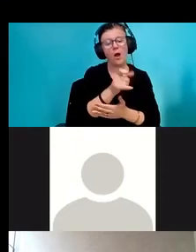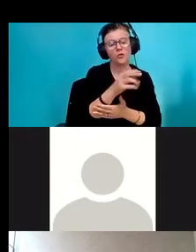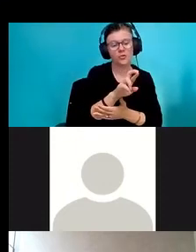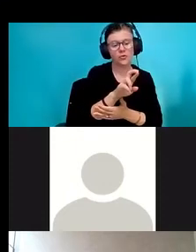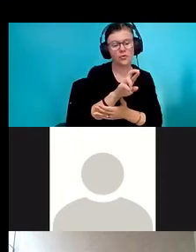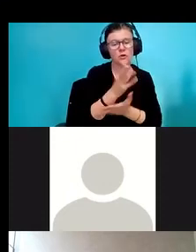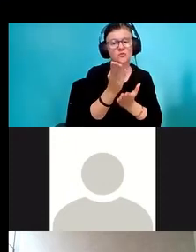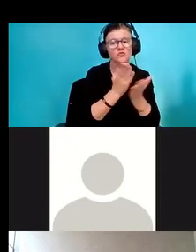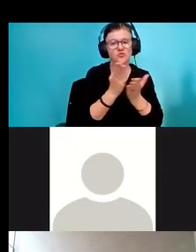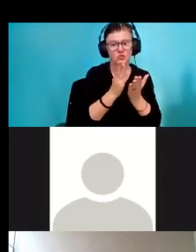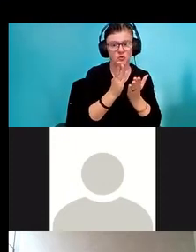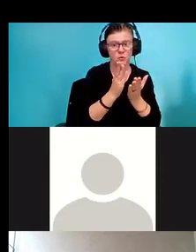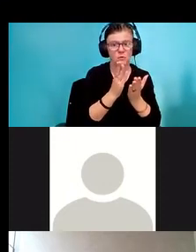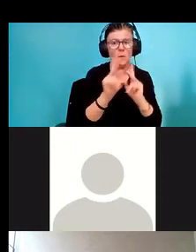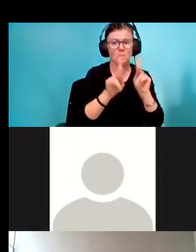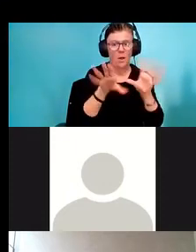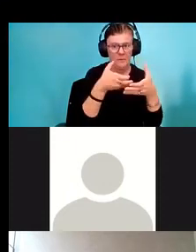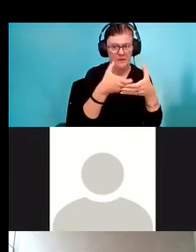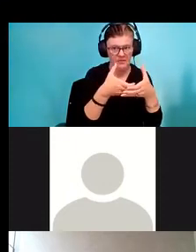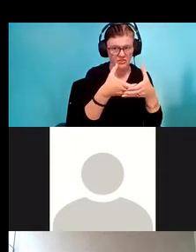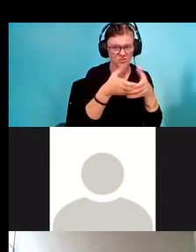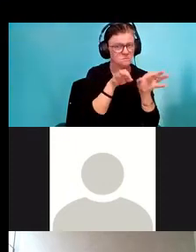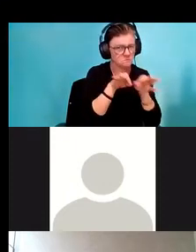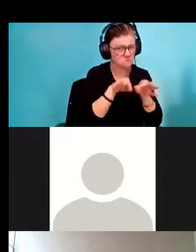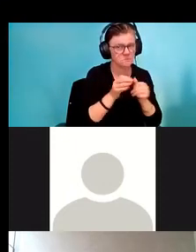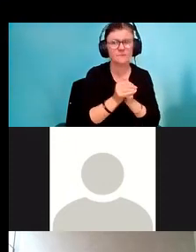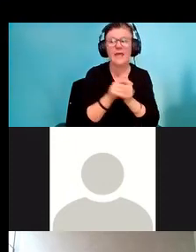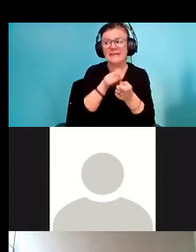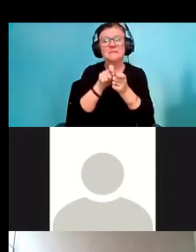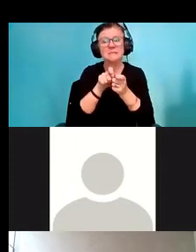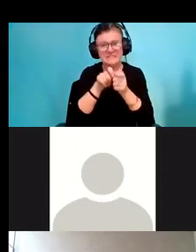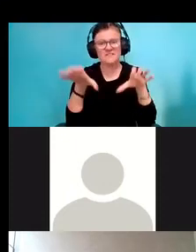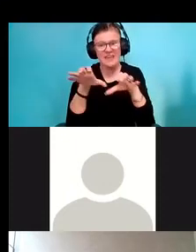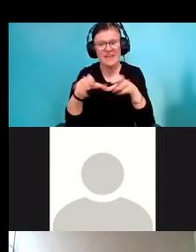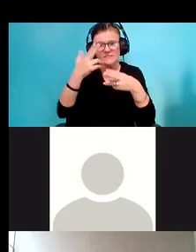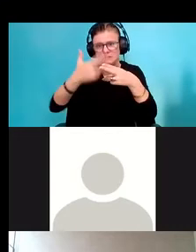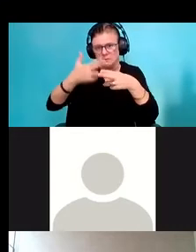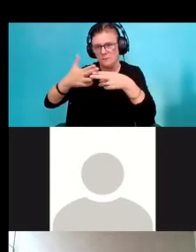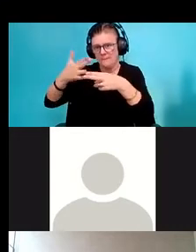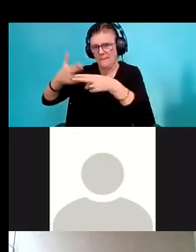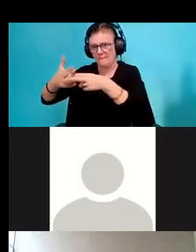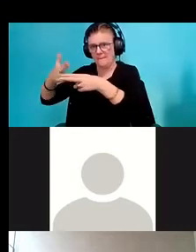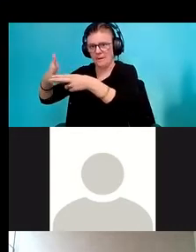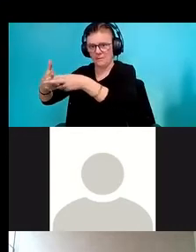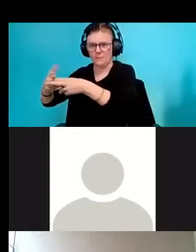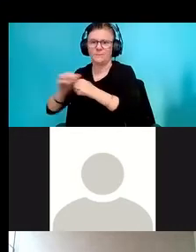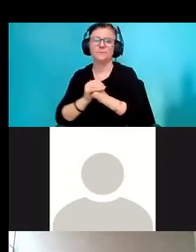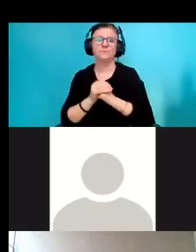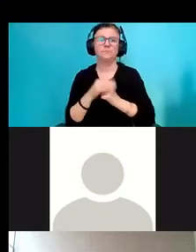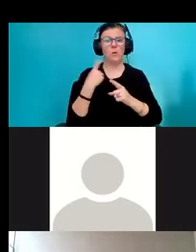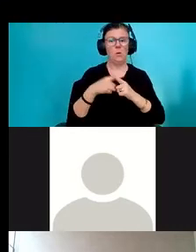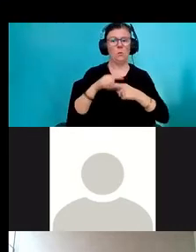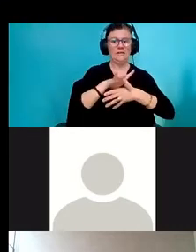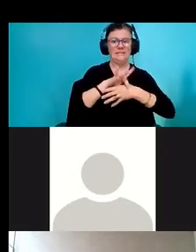"It ties the funding to specific activities." "It provides context about how sexual assault specifically